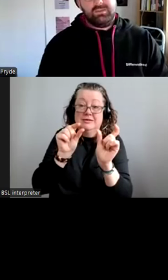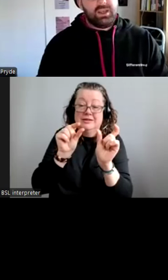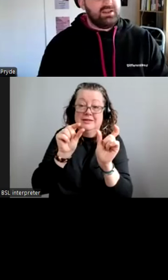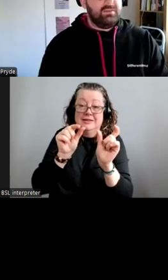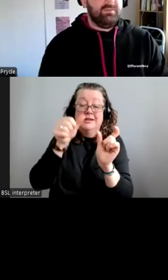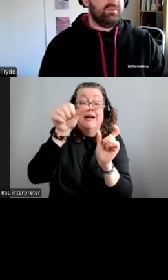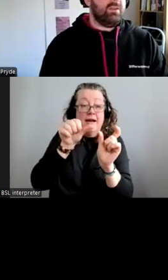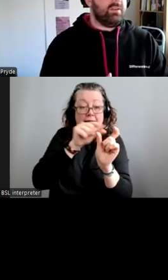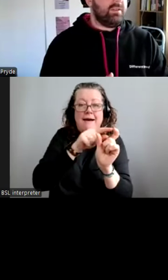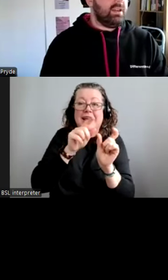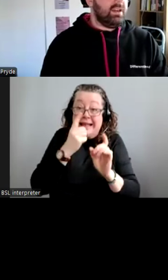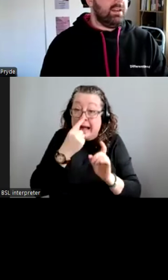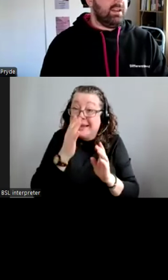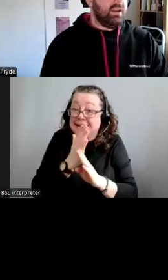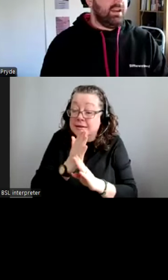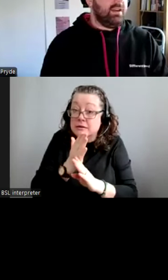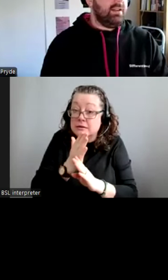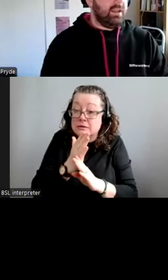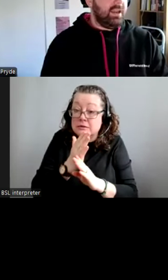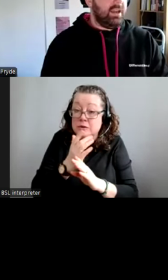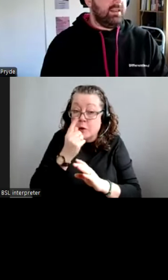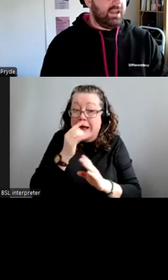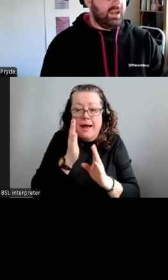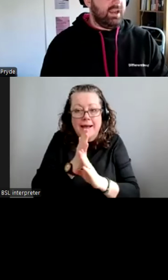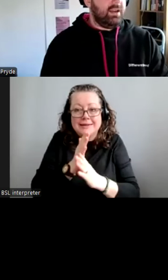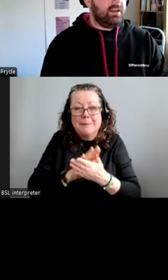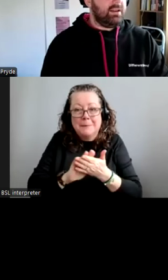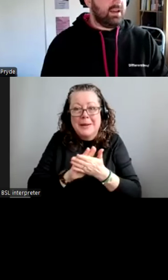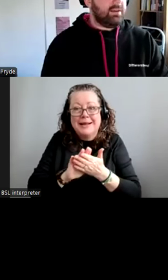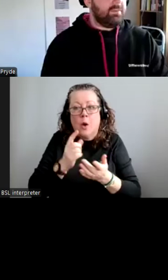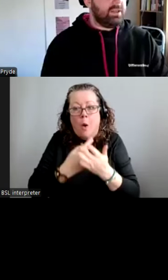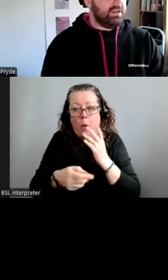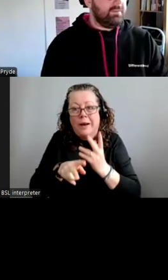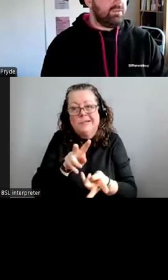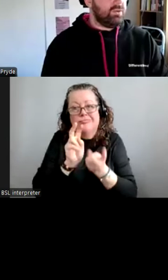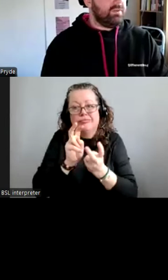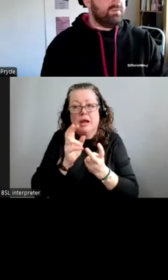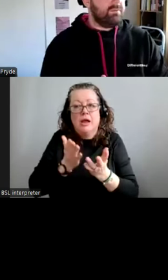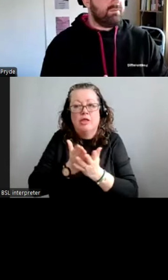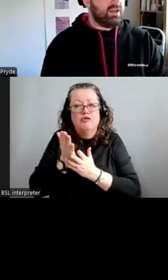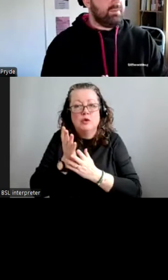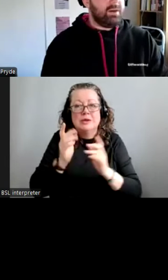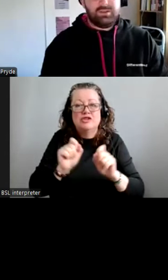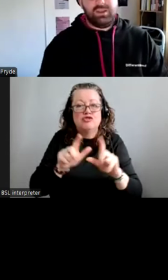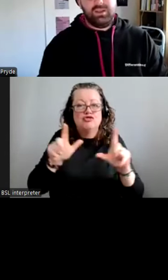These can be hidden or they can be shown permanently.